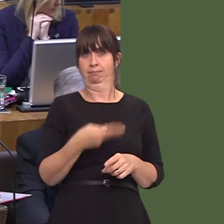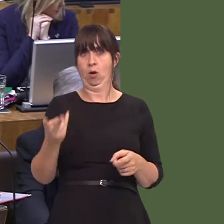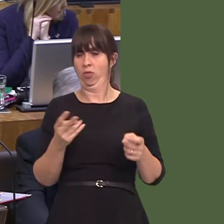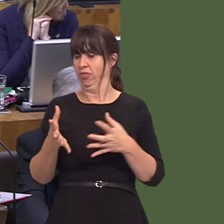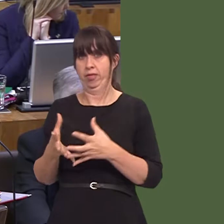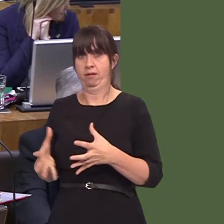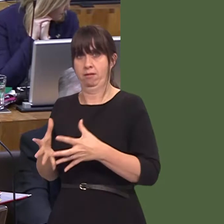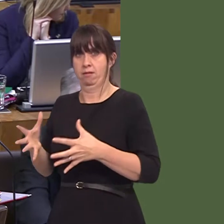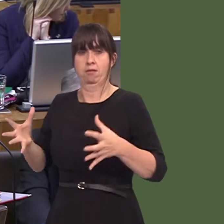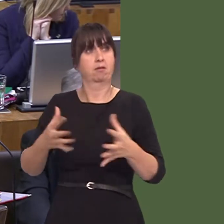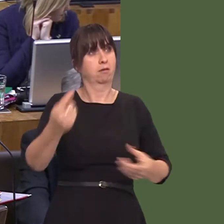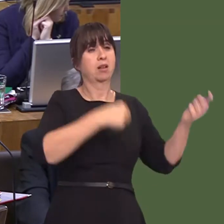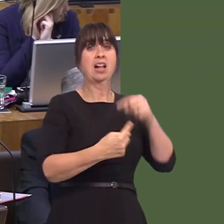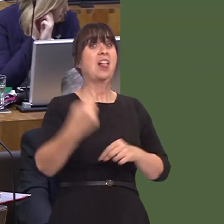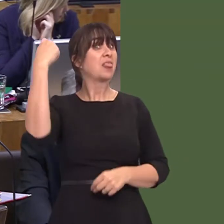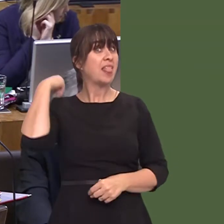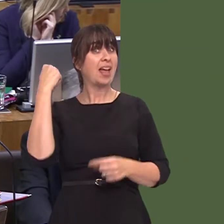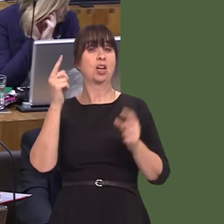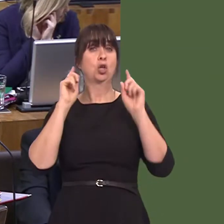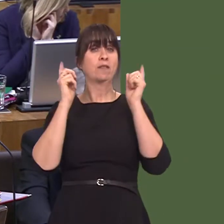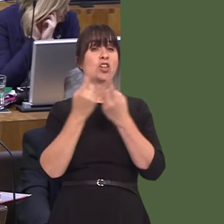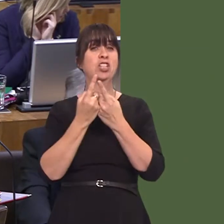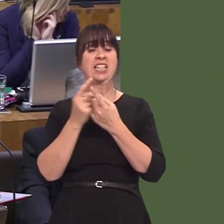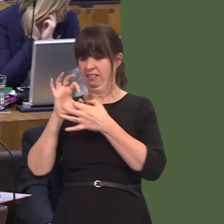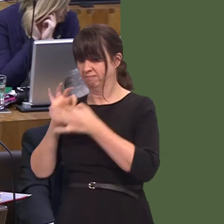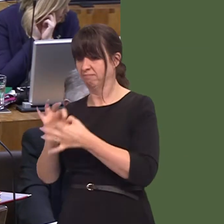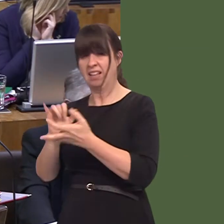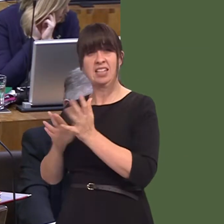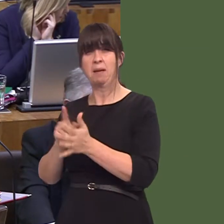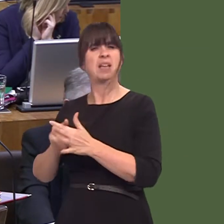At that time, our universities didnít work with SMEs; they didnít see themselves as